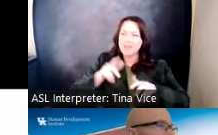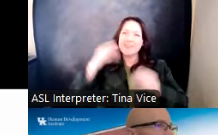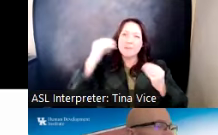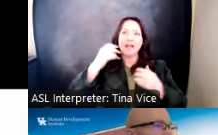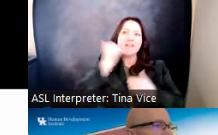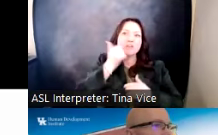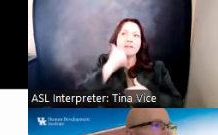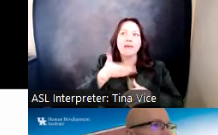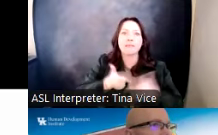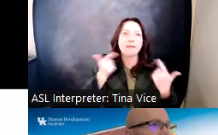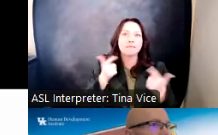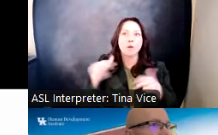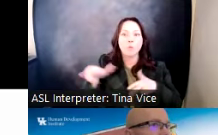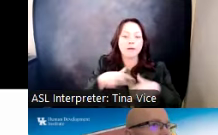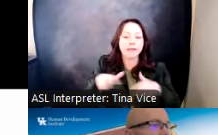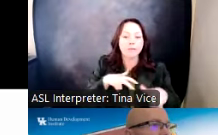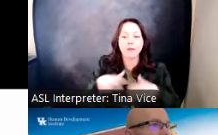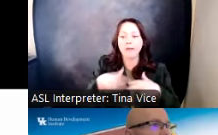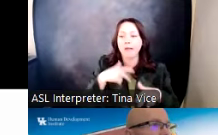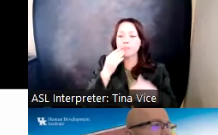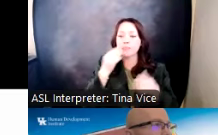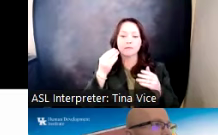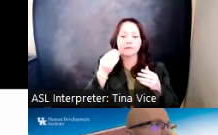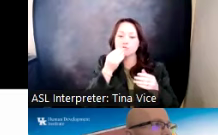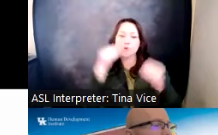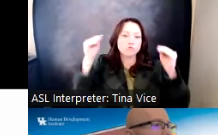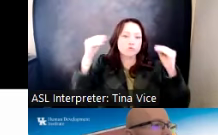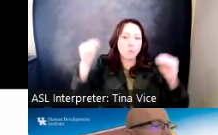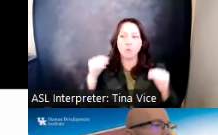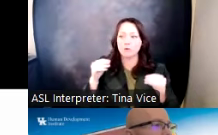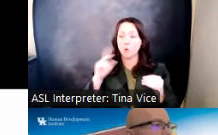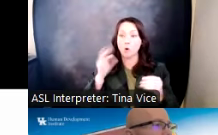um doing work that requires lifting heavy loads, they were able to improve